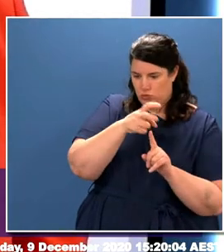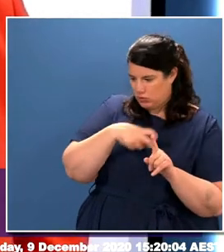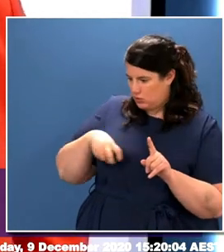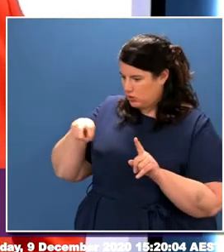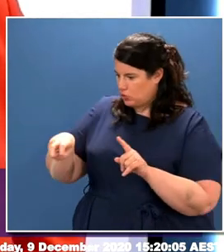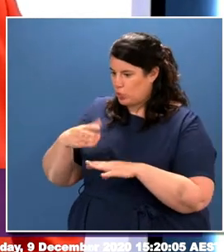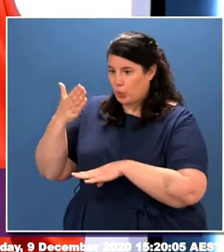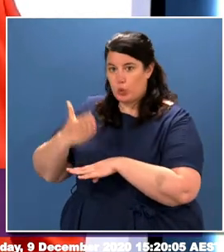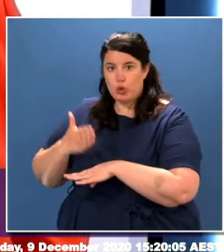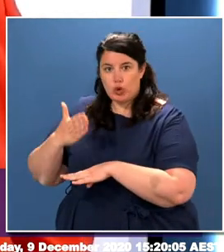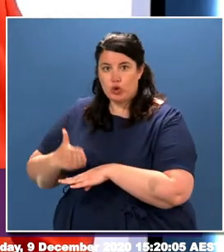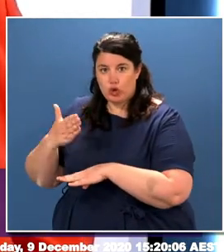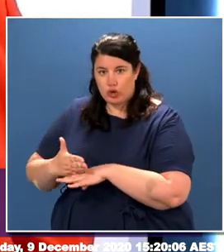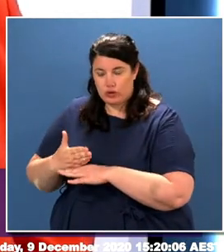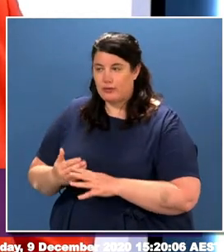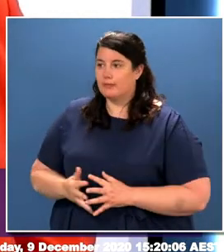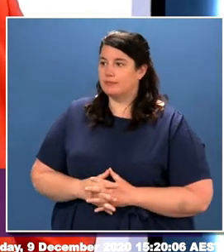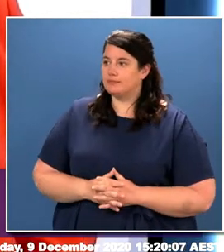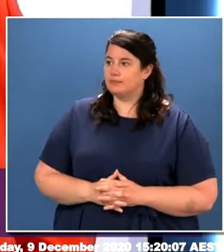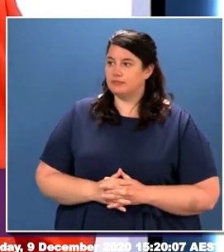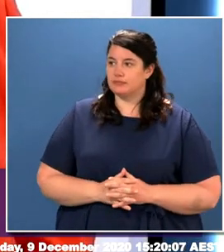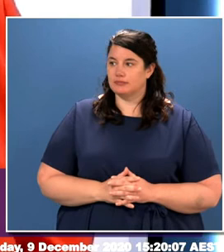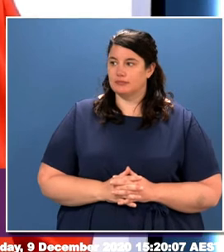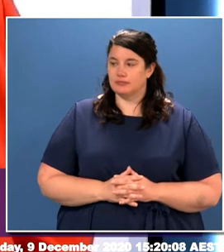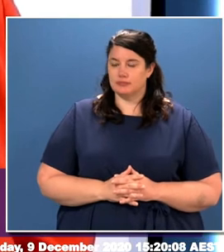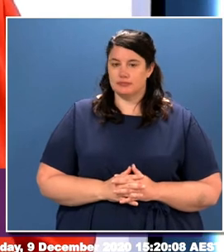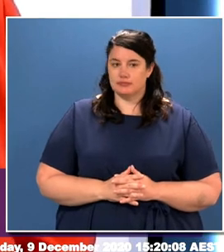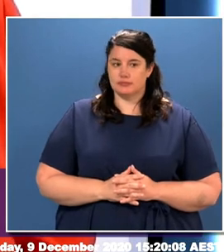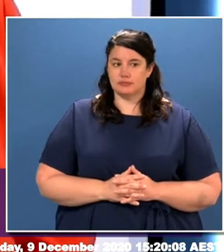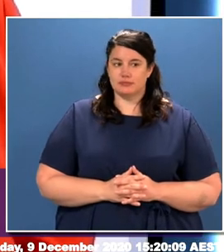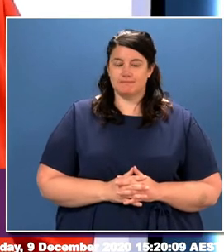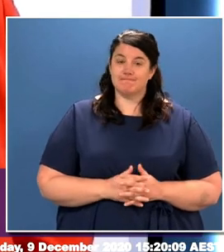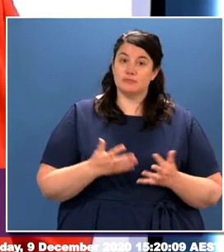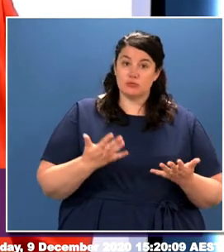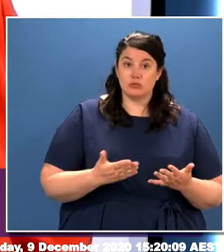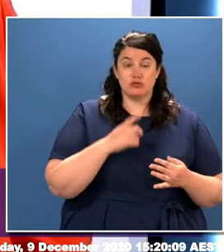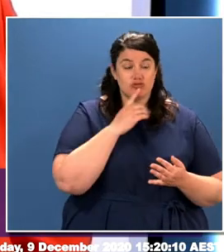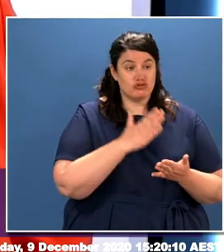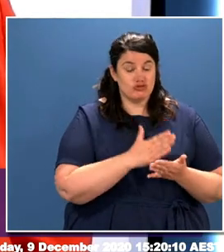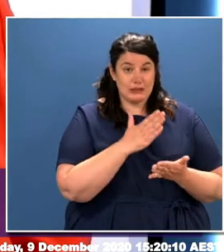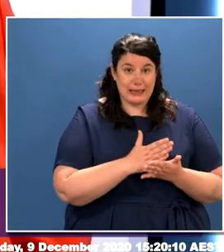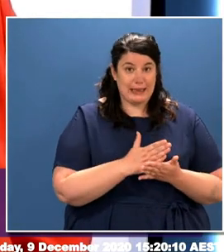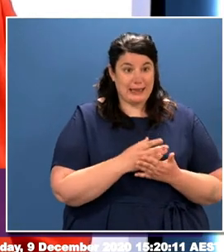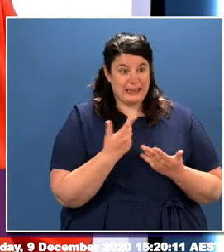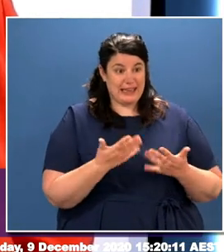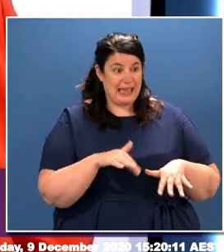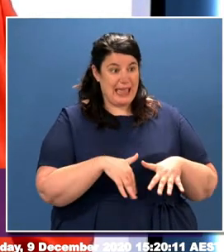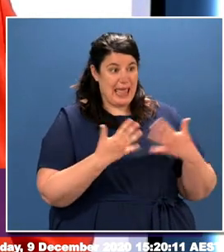Well it can actually gonna be... I'm sorry. Go ahead. I was actually gonna say it can actually be any person with a disability.